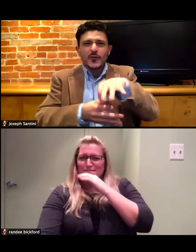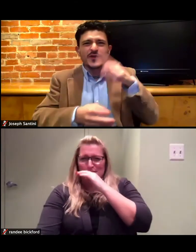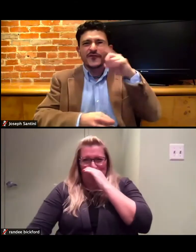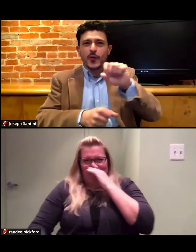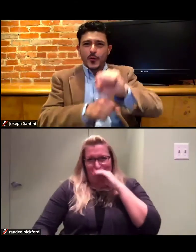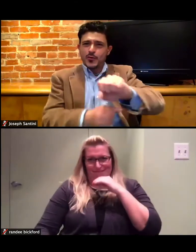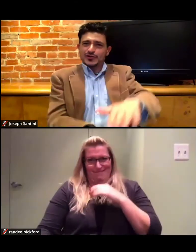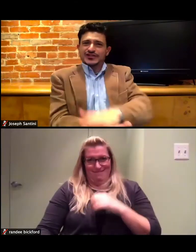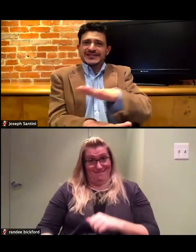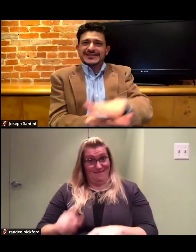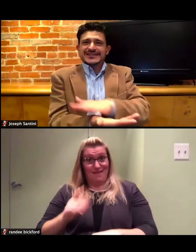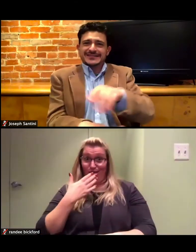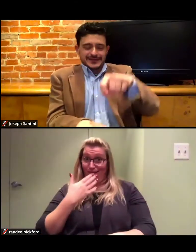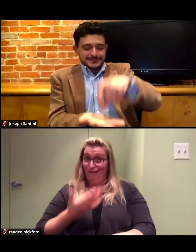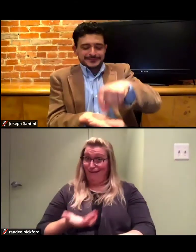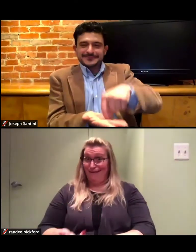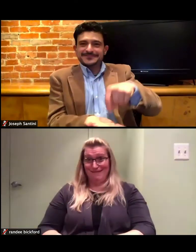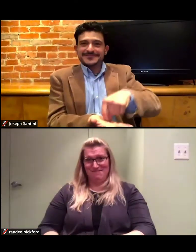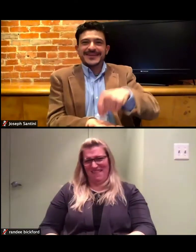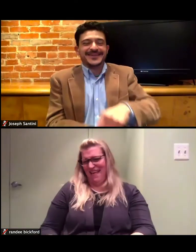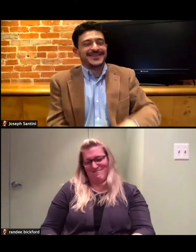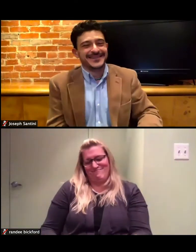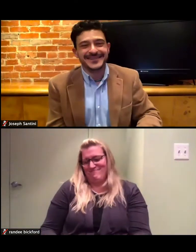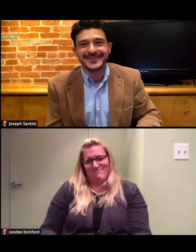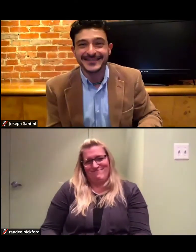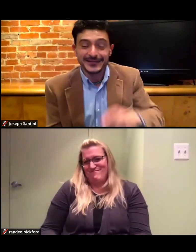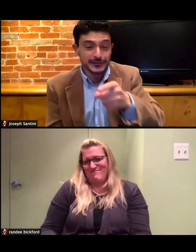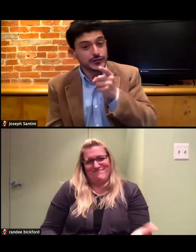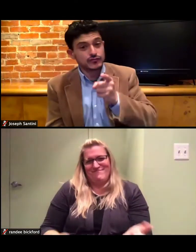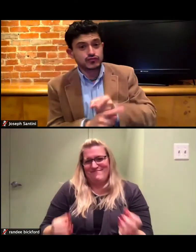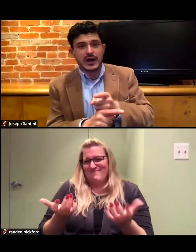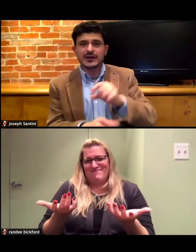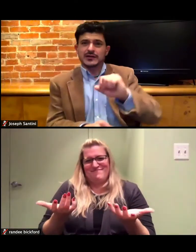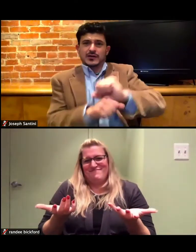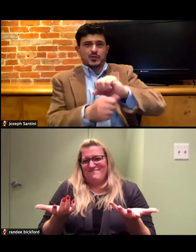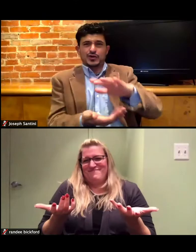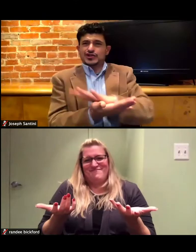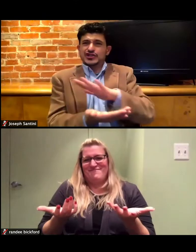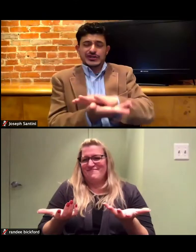All three, hands on, real life application and games are all good.